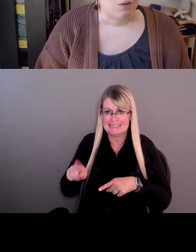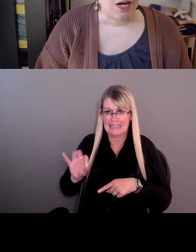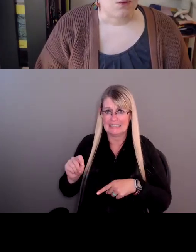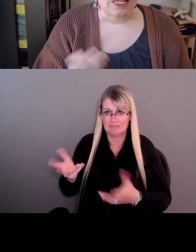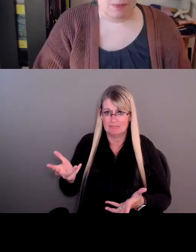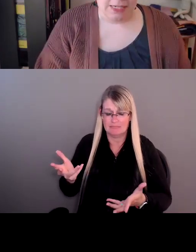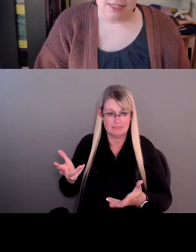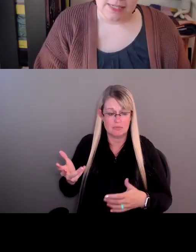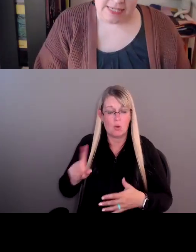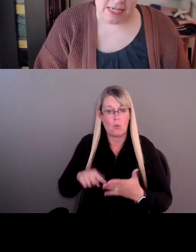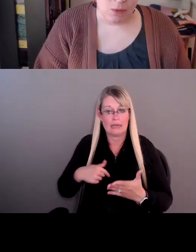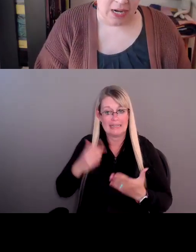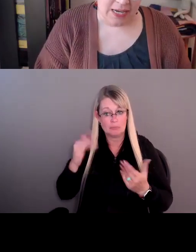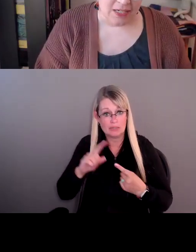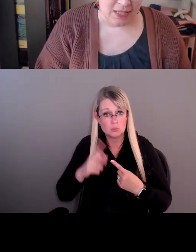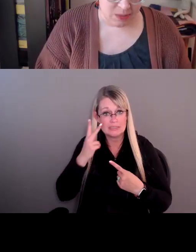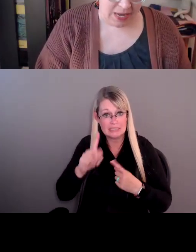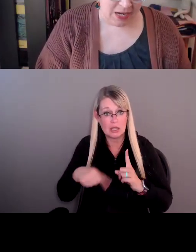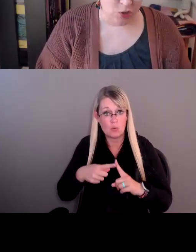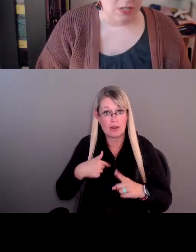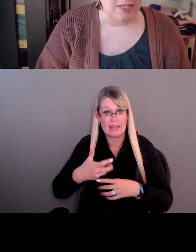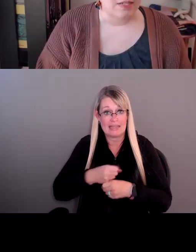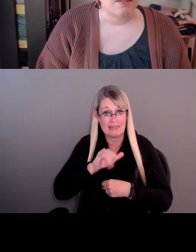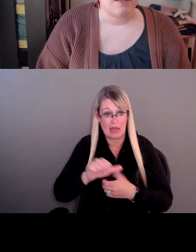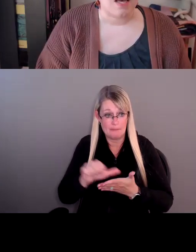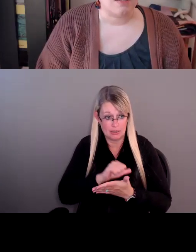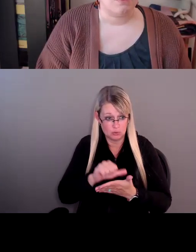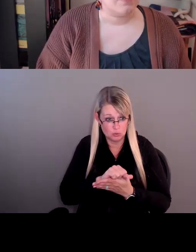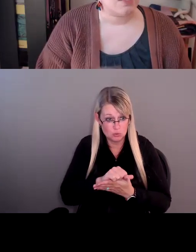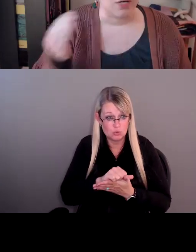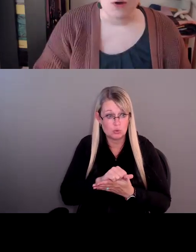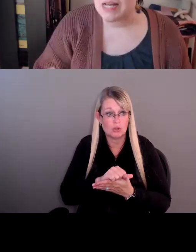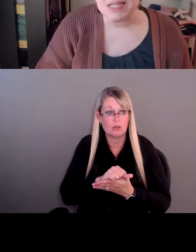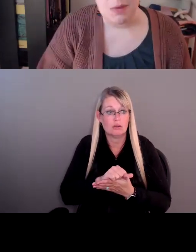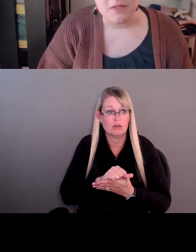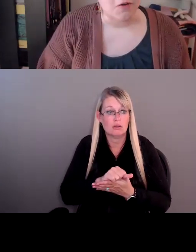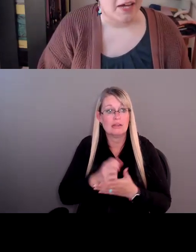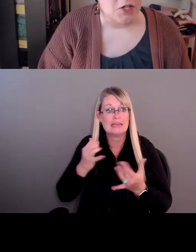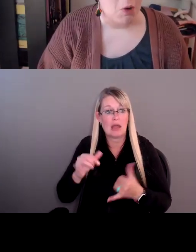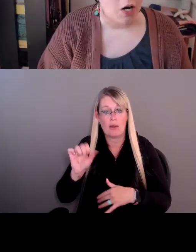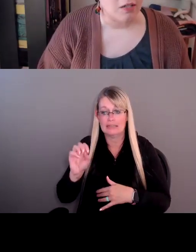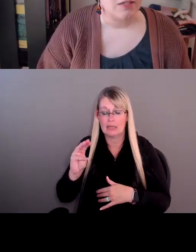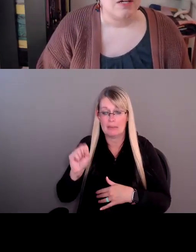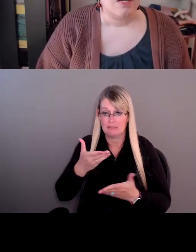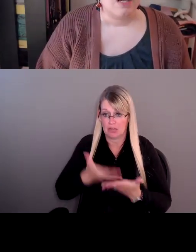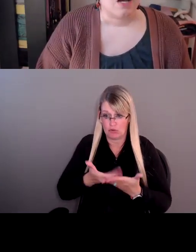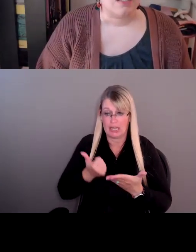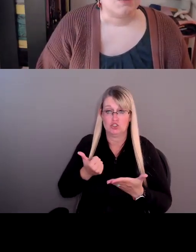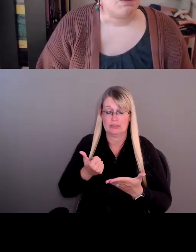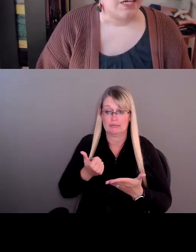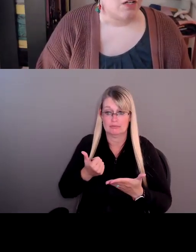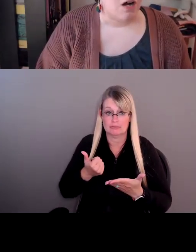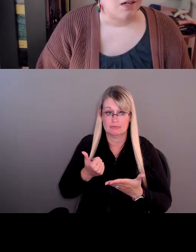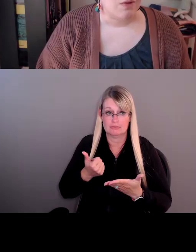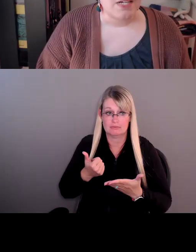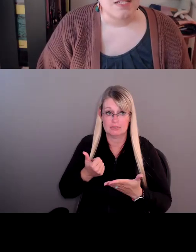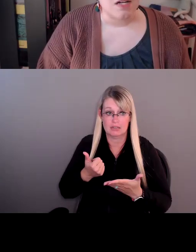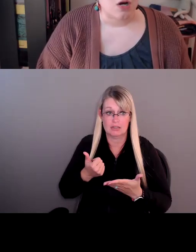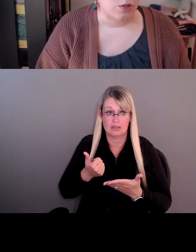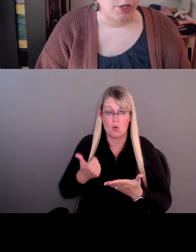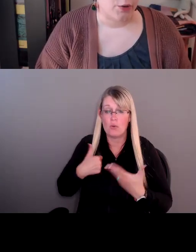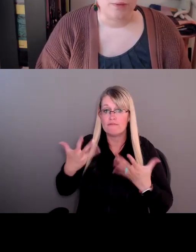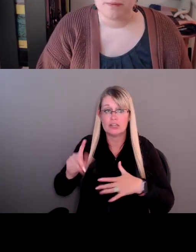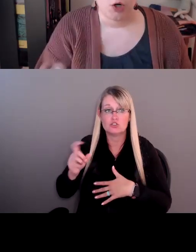what I would expect to see is that we get the SMS verification part. And texted a code to you,